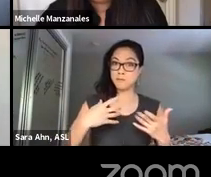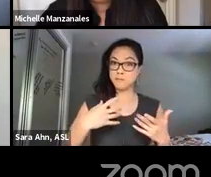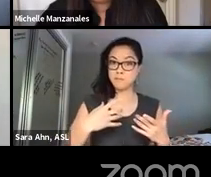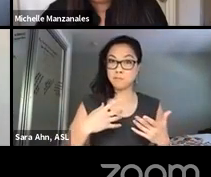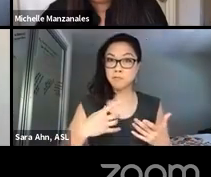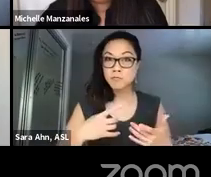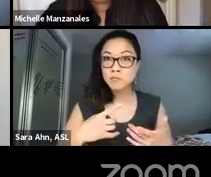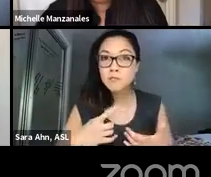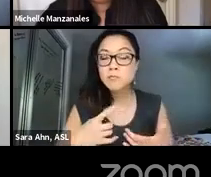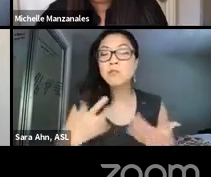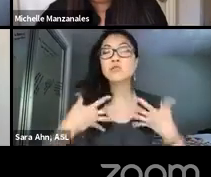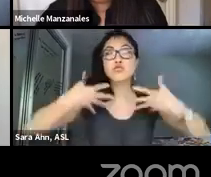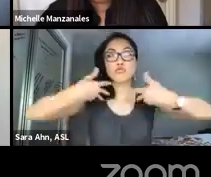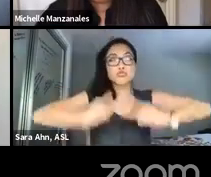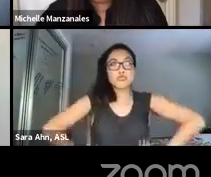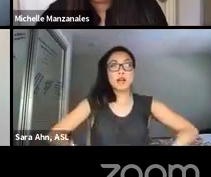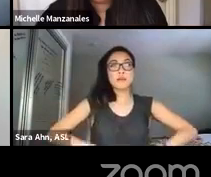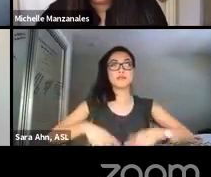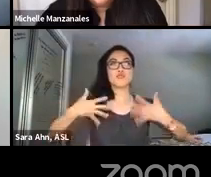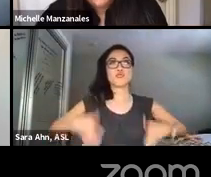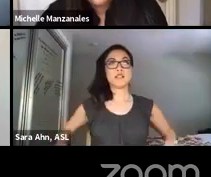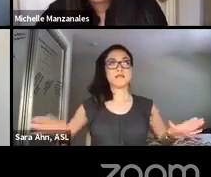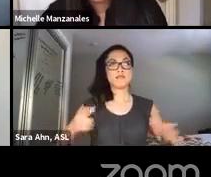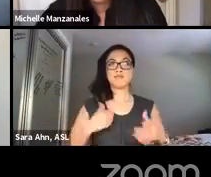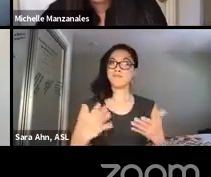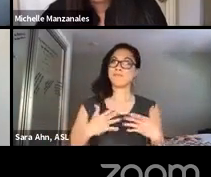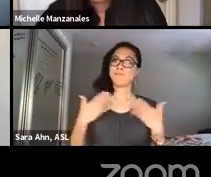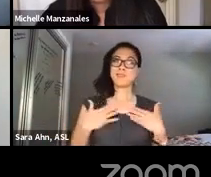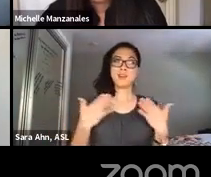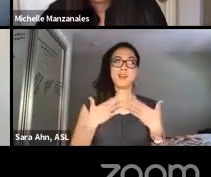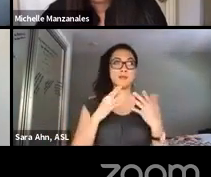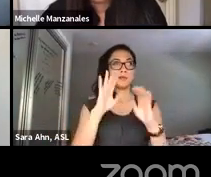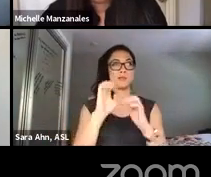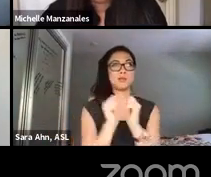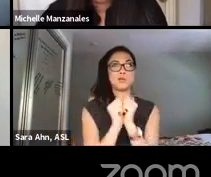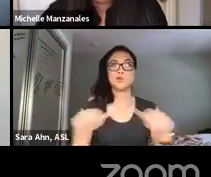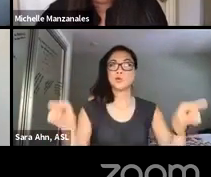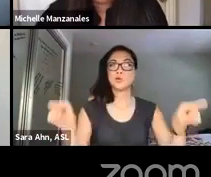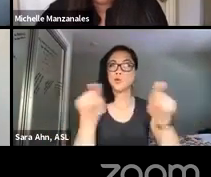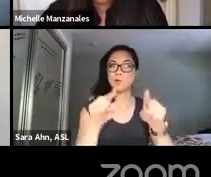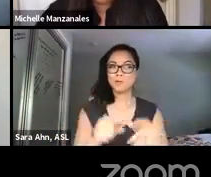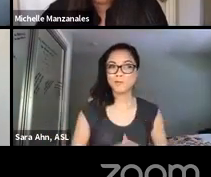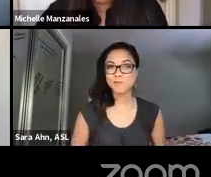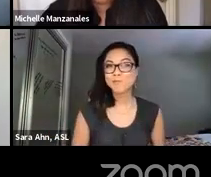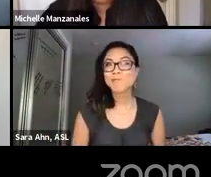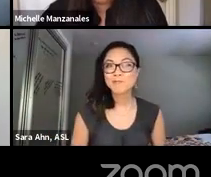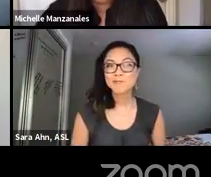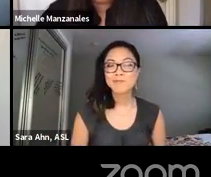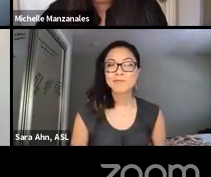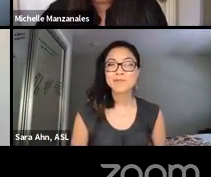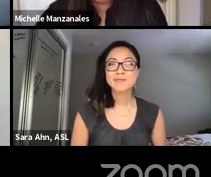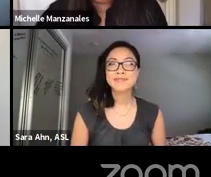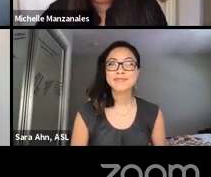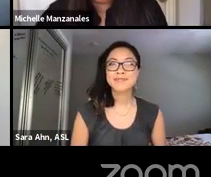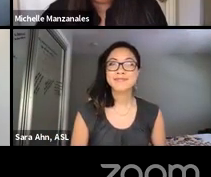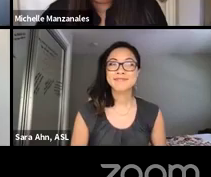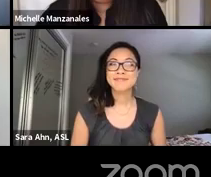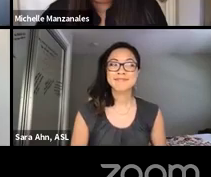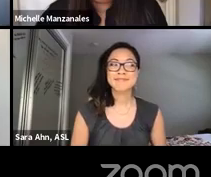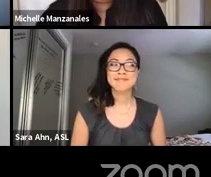years ago. I identify as a LatinX non-disabled woman. My pronouns are she and her and I